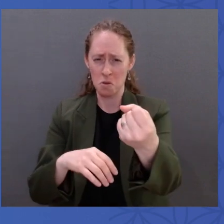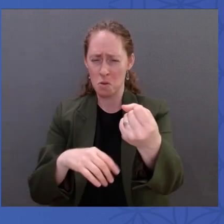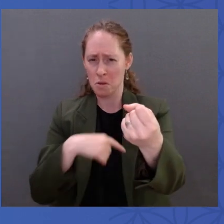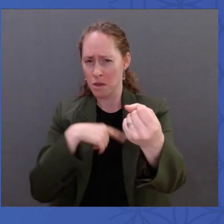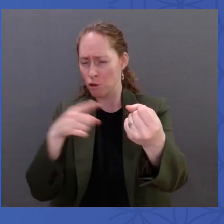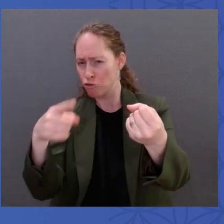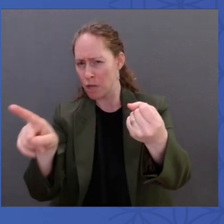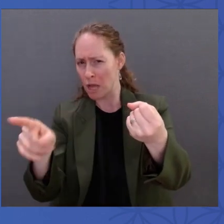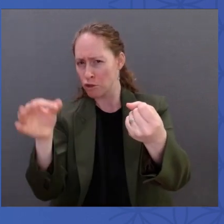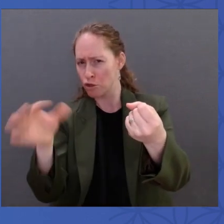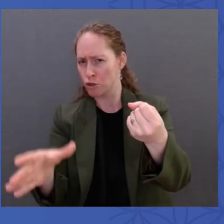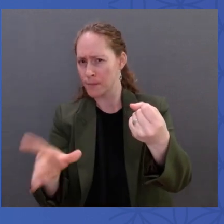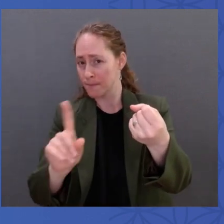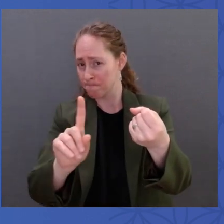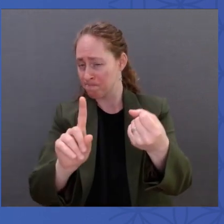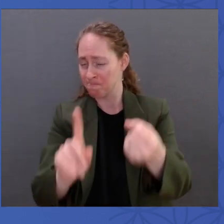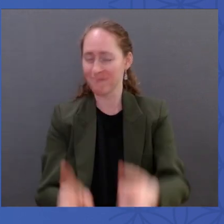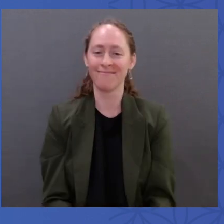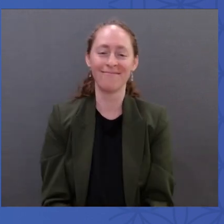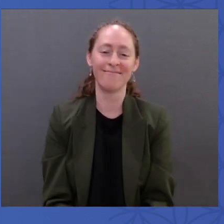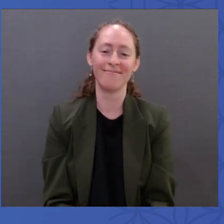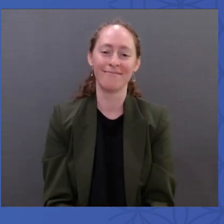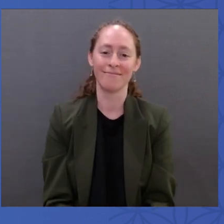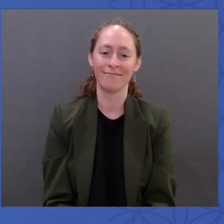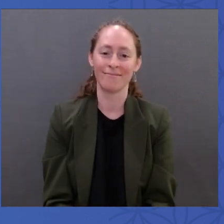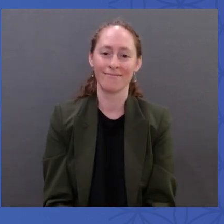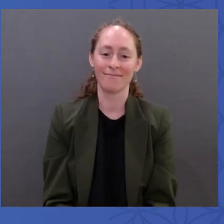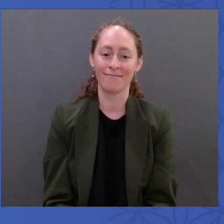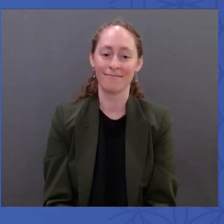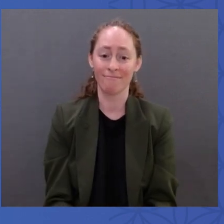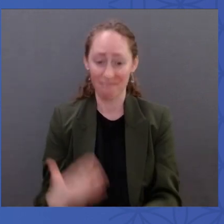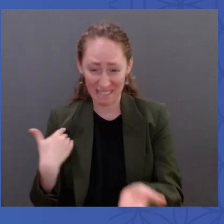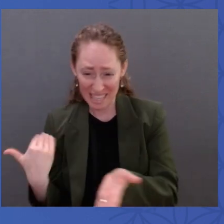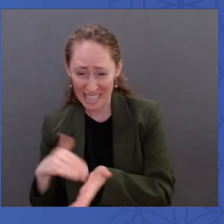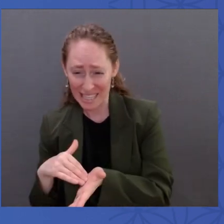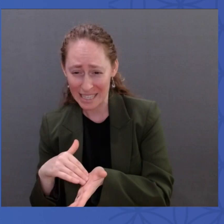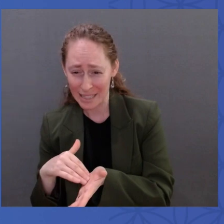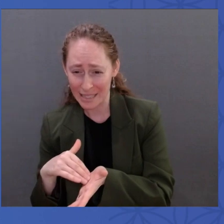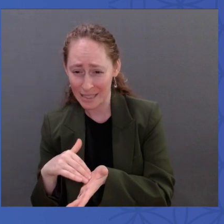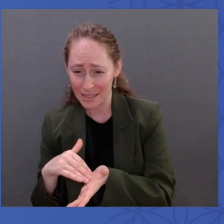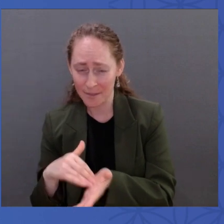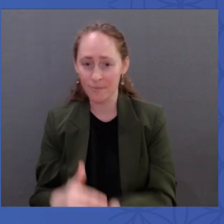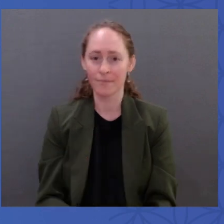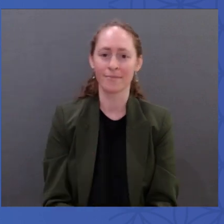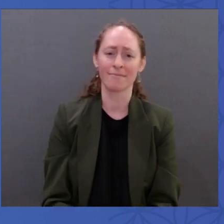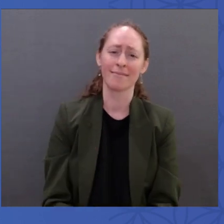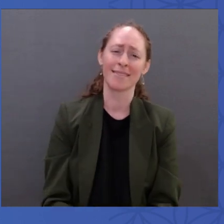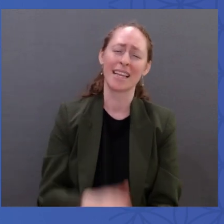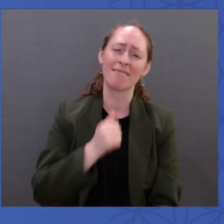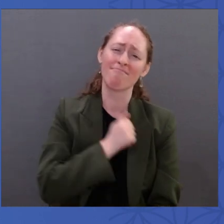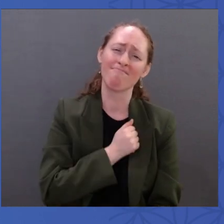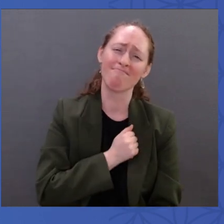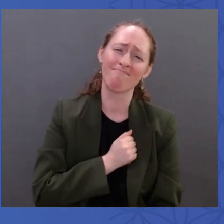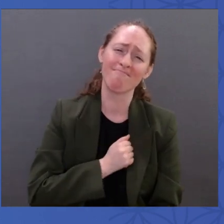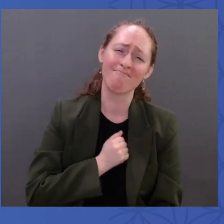Prime Minister Lee: Would you like me to start again? Secretary Blinken: With apologies, perhaps if. Let's see if this is working.